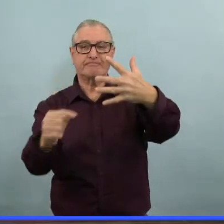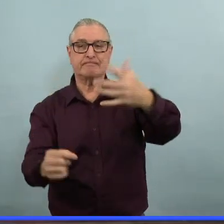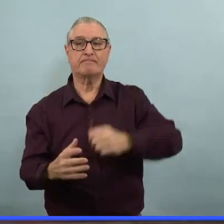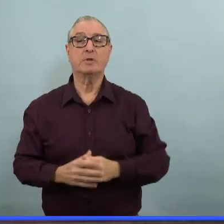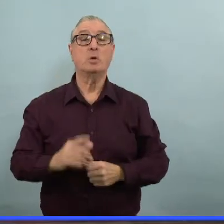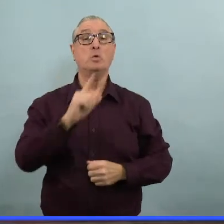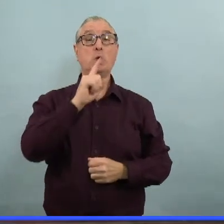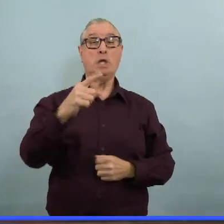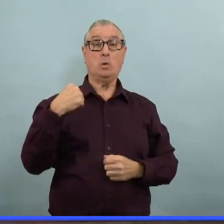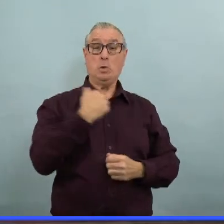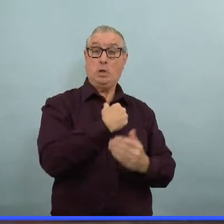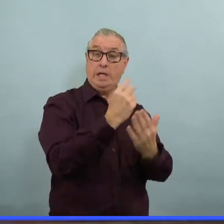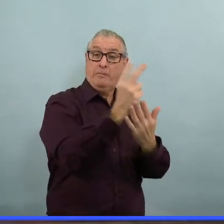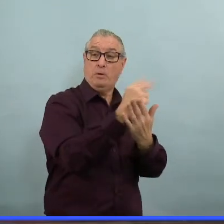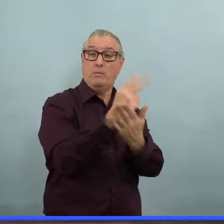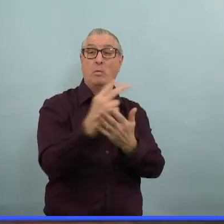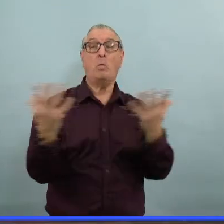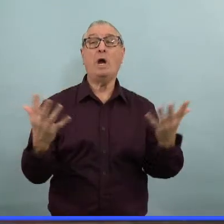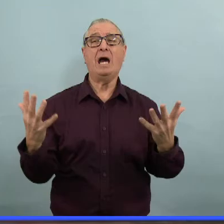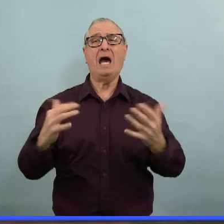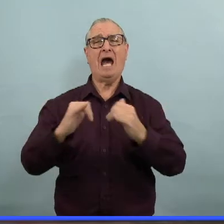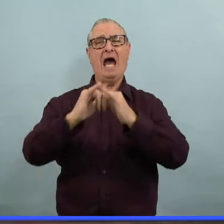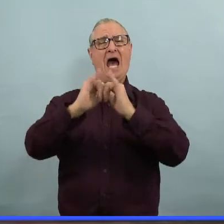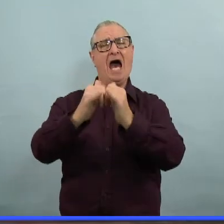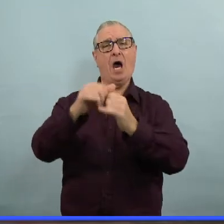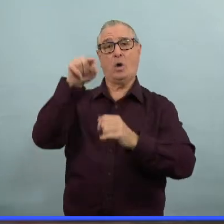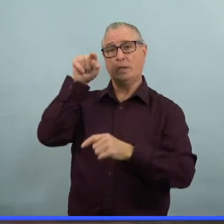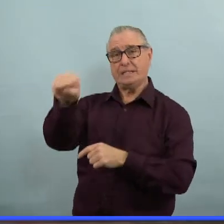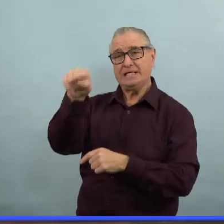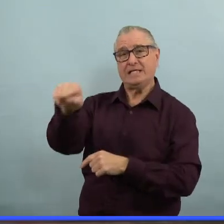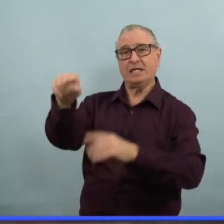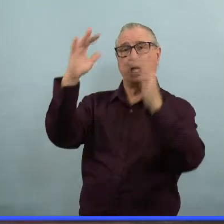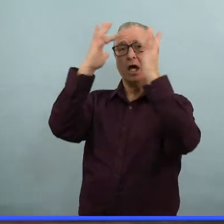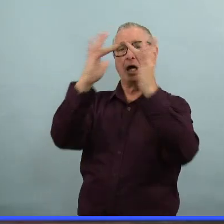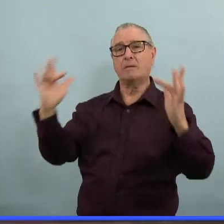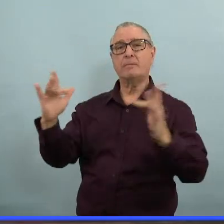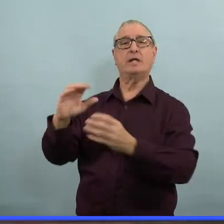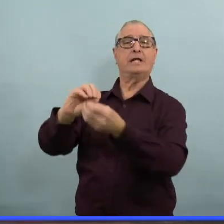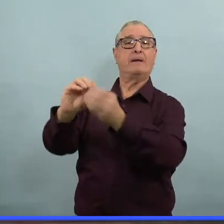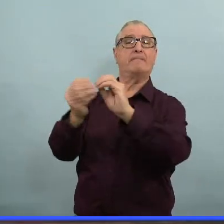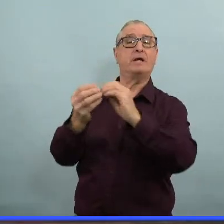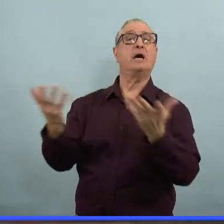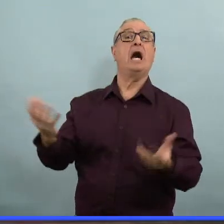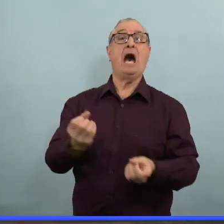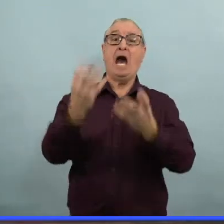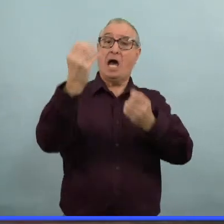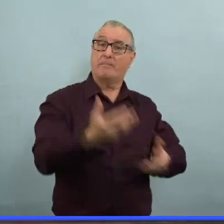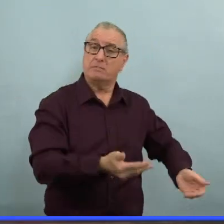care system so we look at hospital admissions both hospital missions and icu admissions